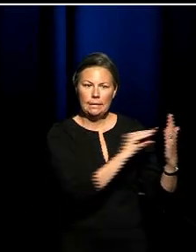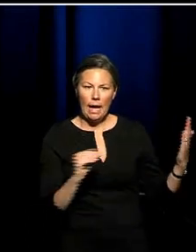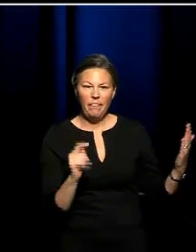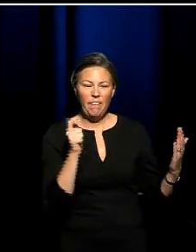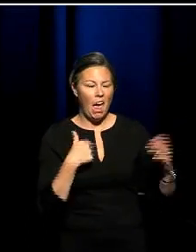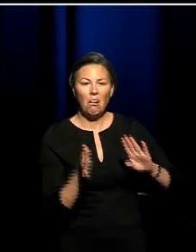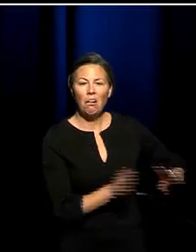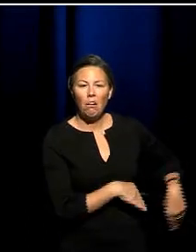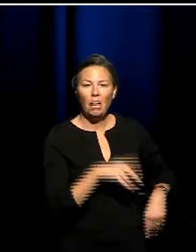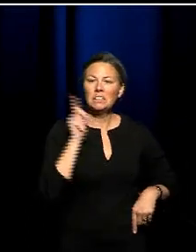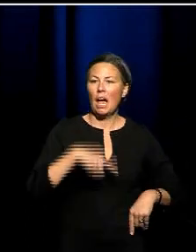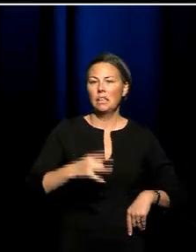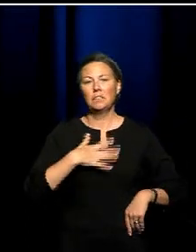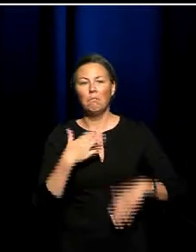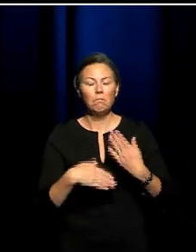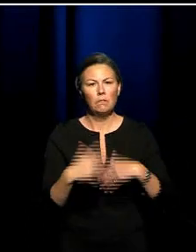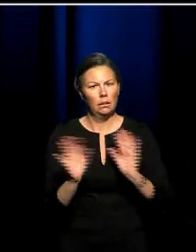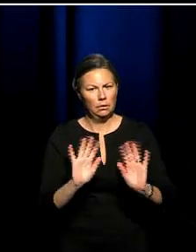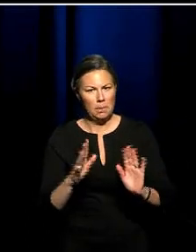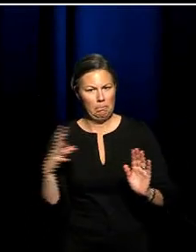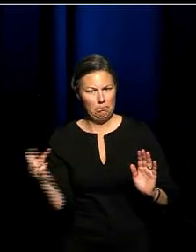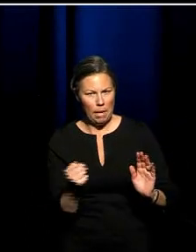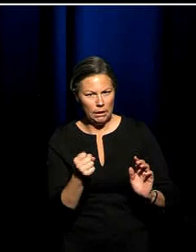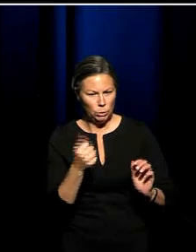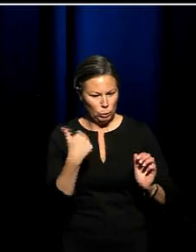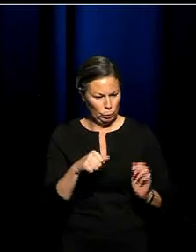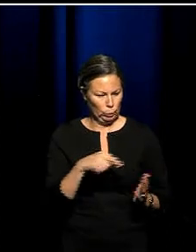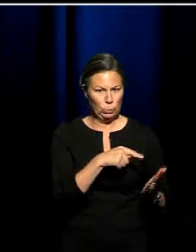need to analyse why despite the multitude of reports and inquiries